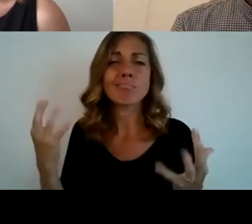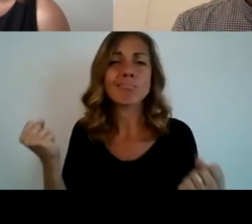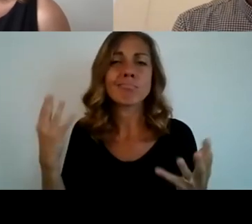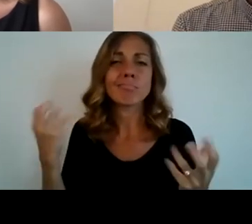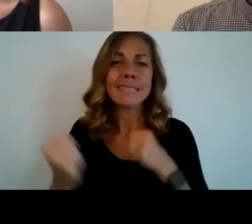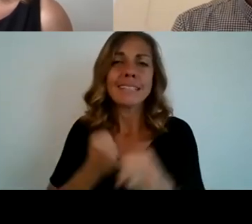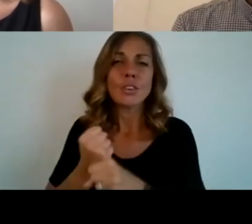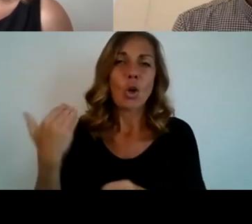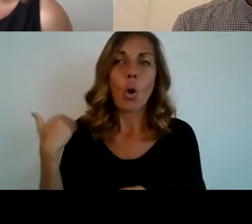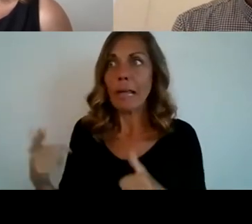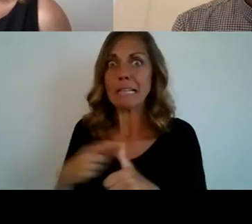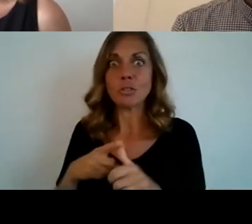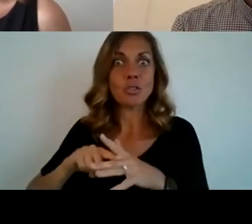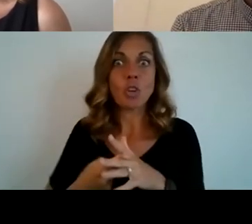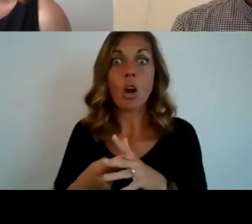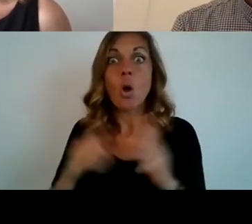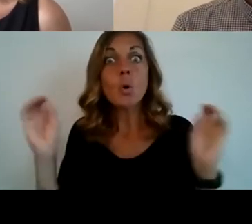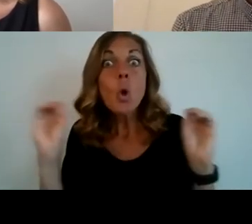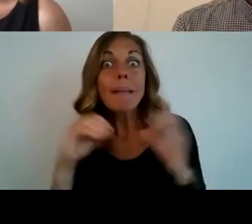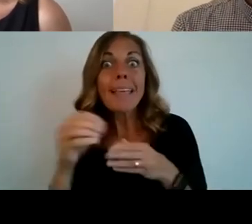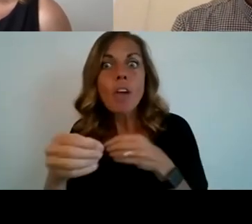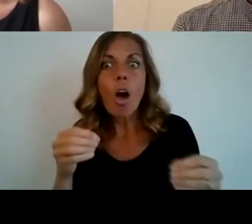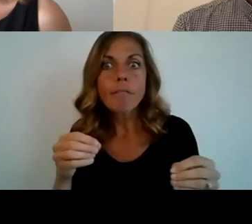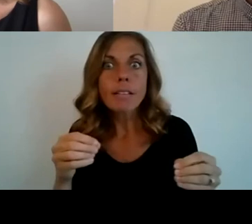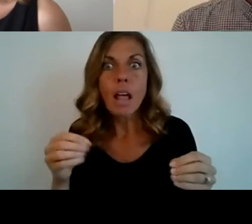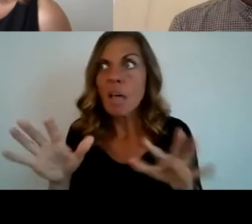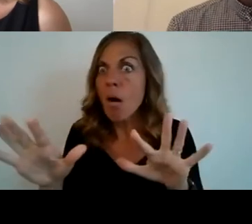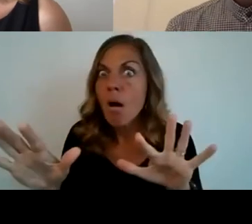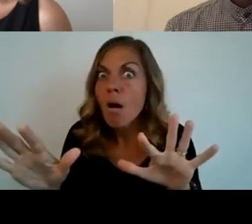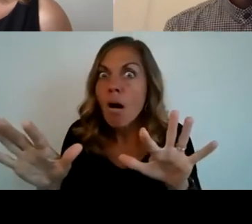off with like no one in the office. And our minds were blown, right? We're like, what